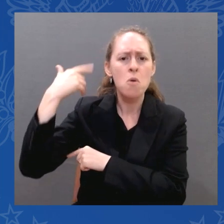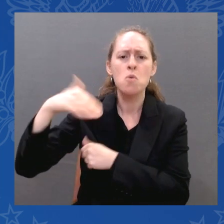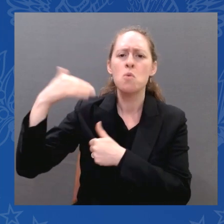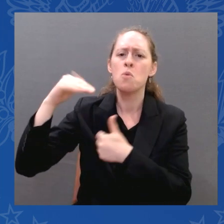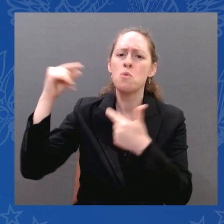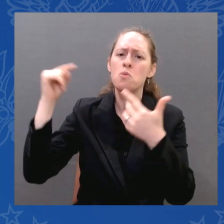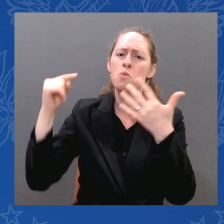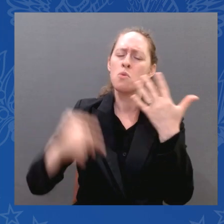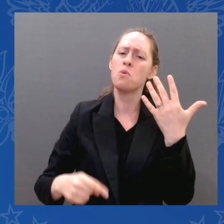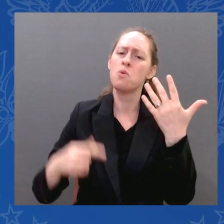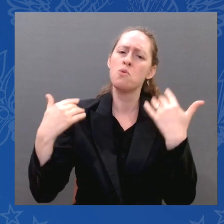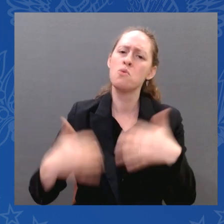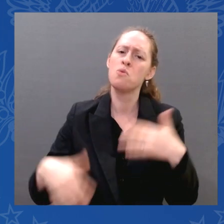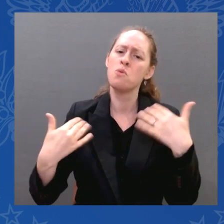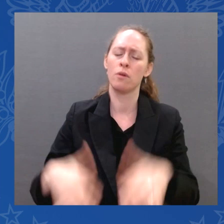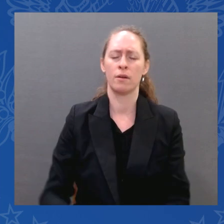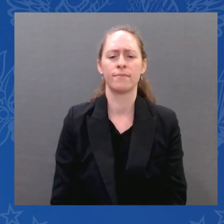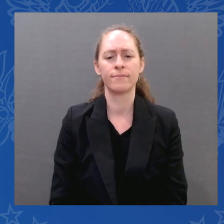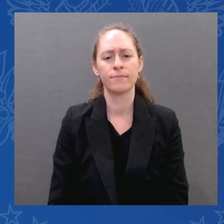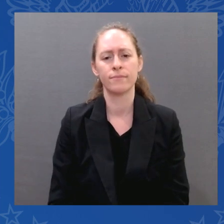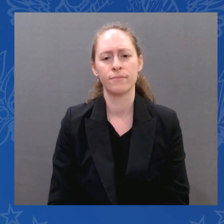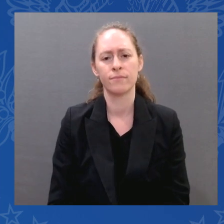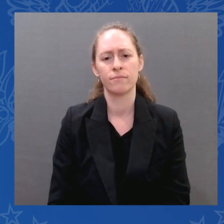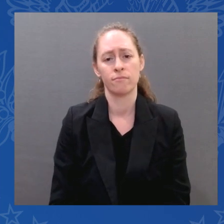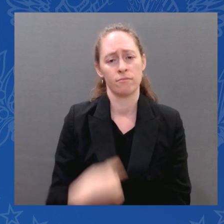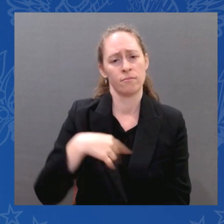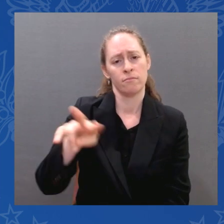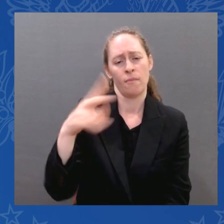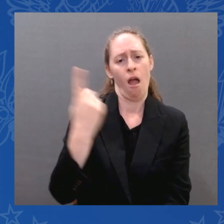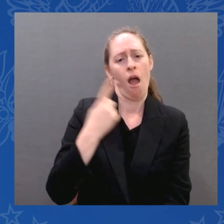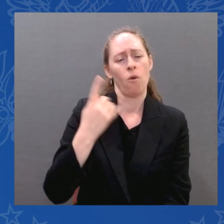of all of us to defend our flag and to reach this moment.